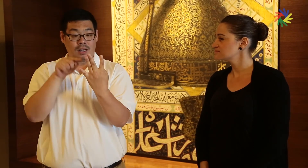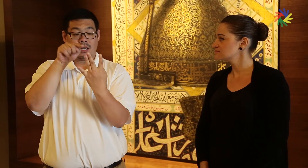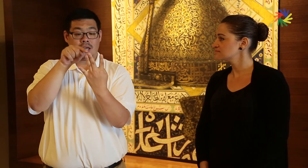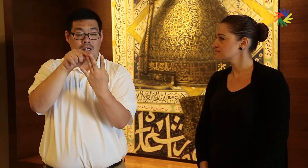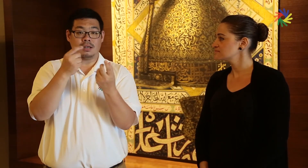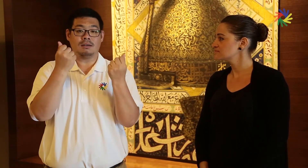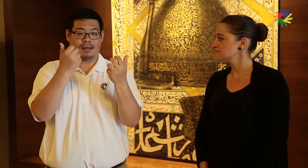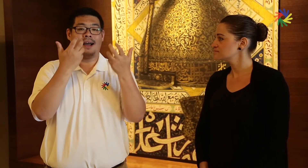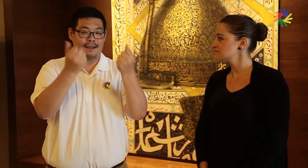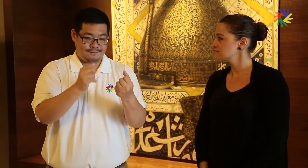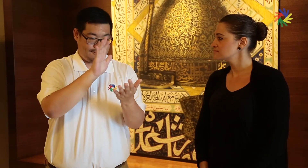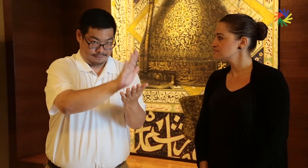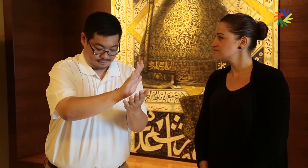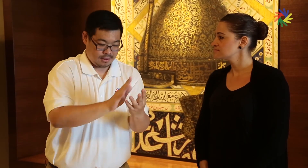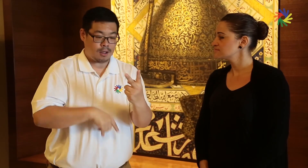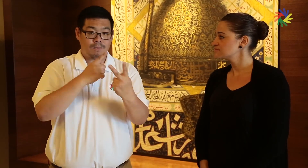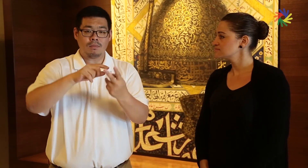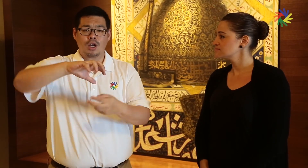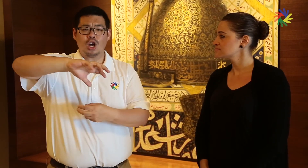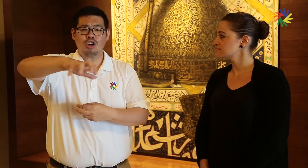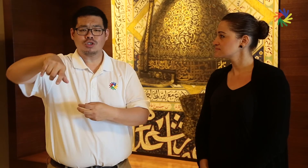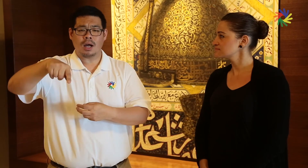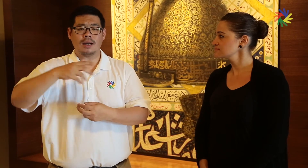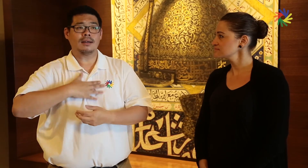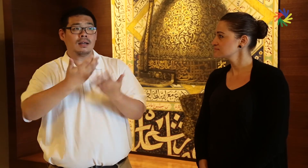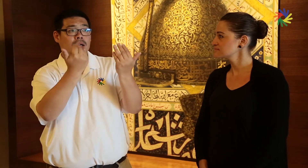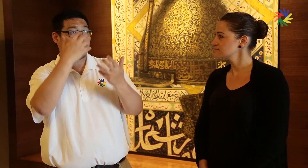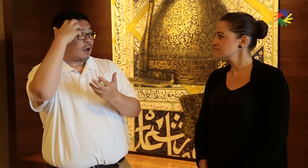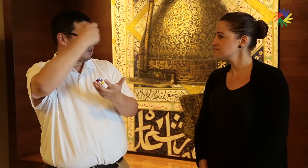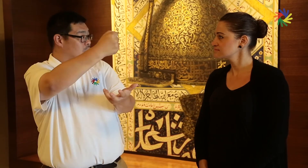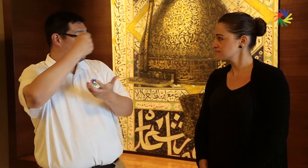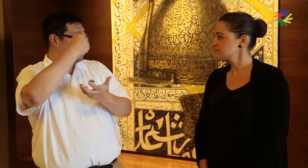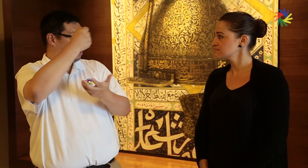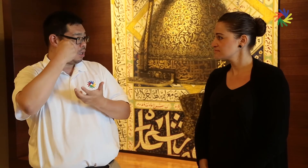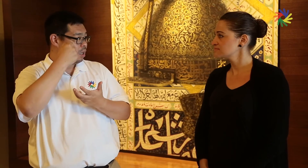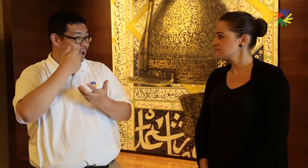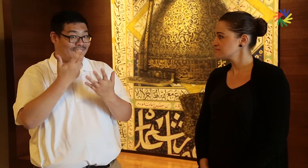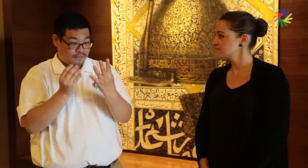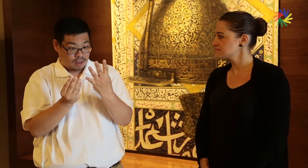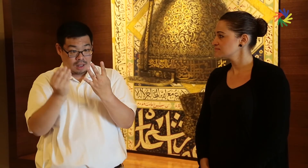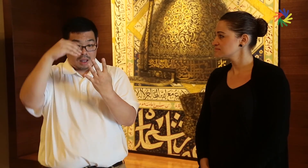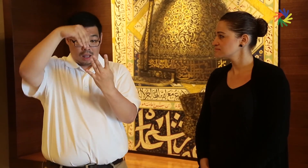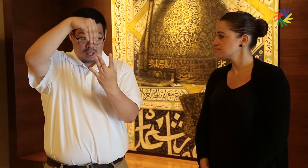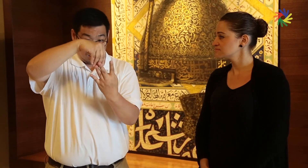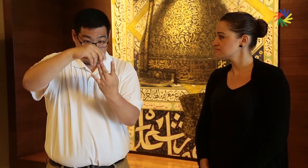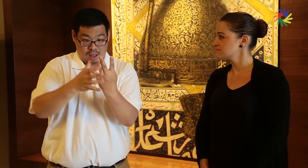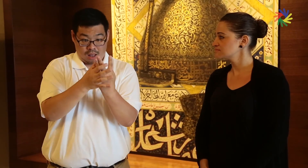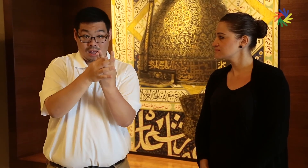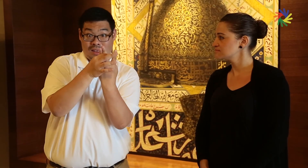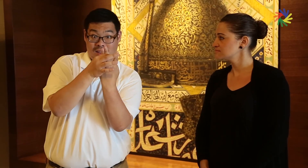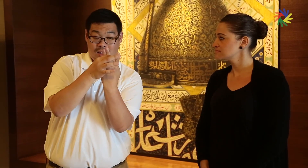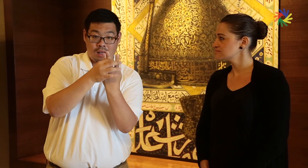the Games one year after the Olympics and